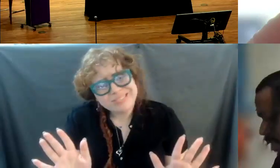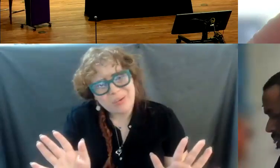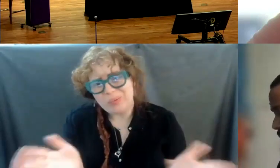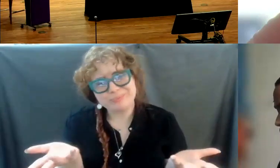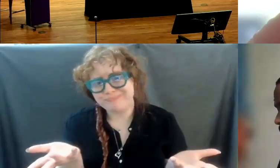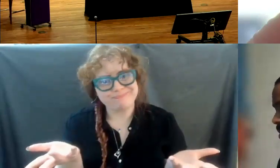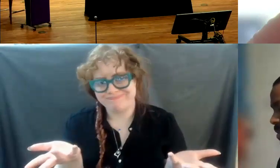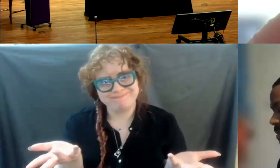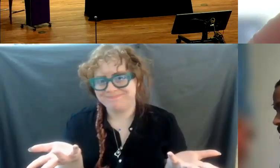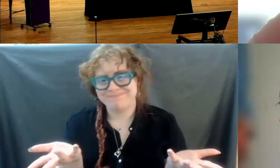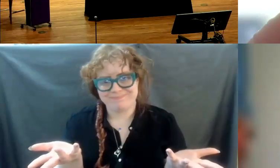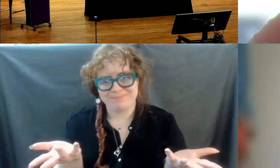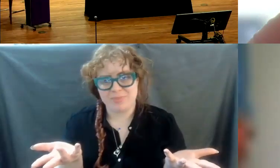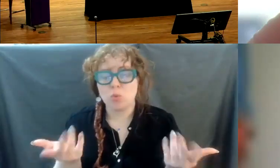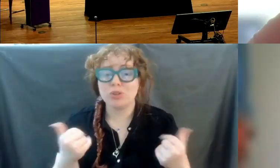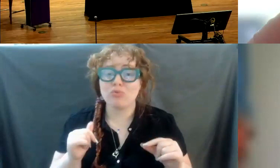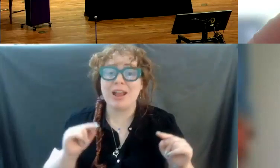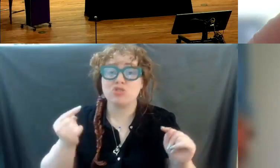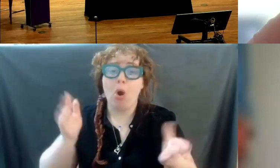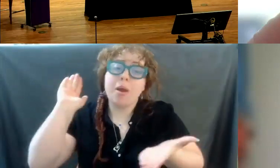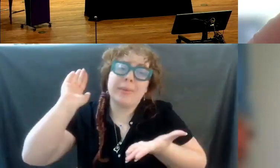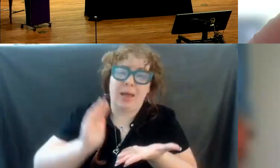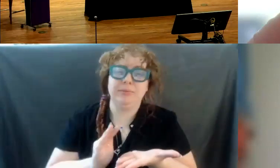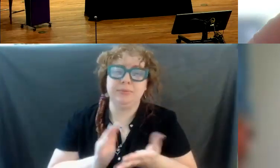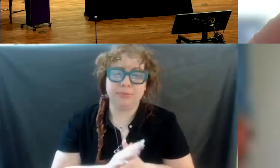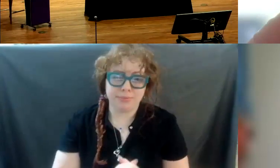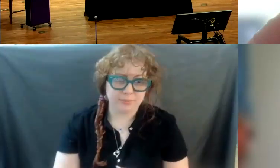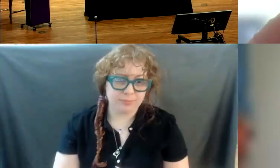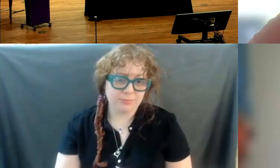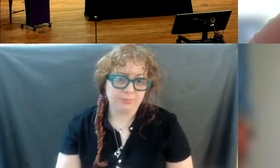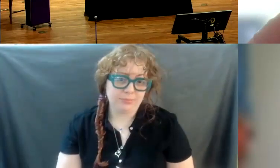We're actually dealing with harm reduction. And when it comes to the the things that we actually advocate for,